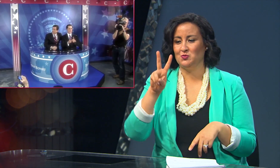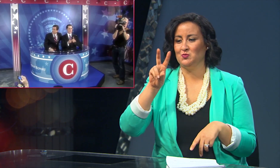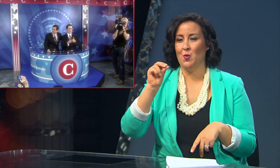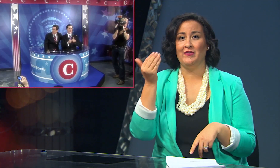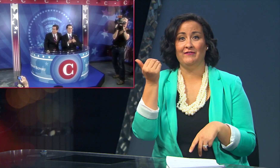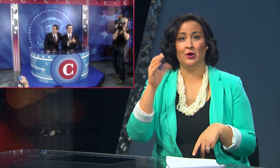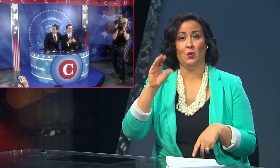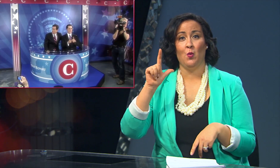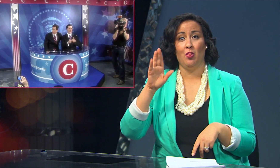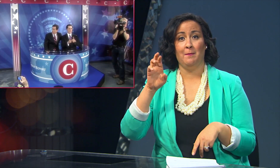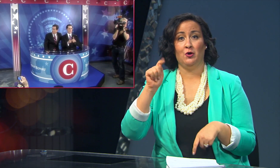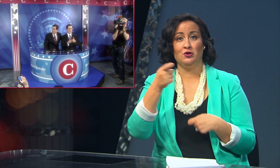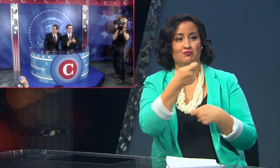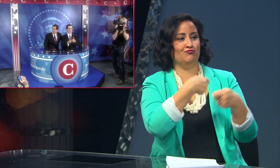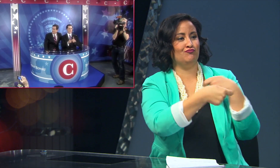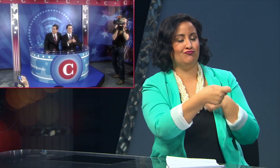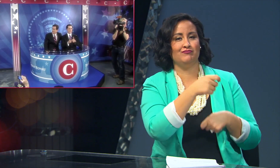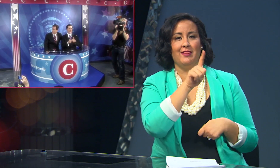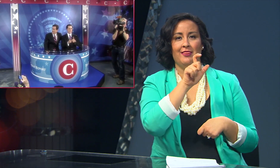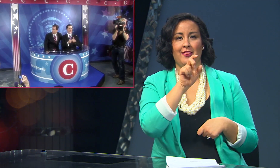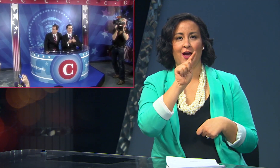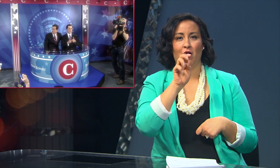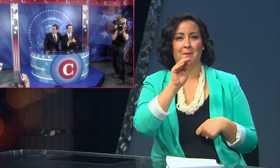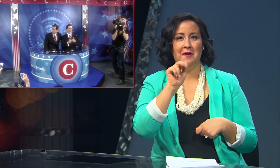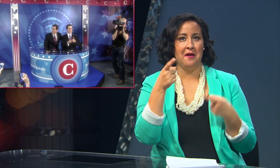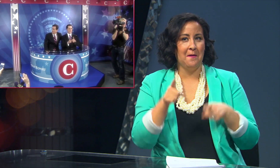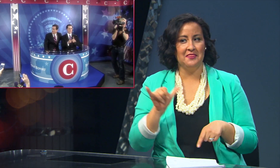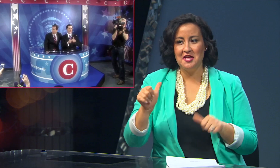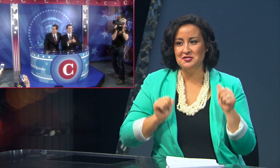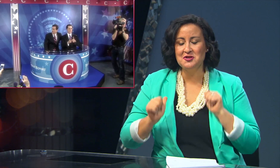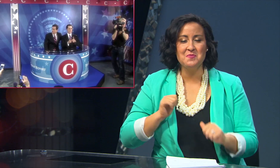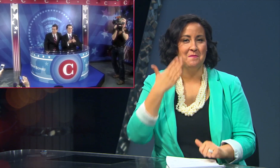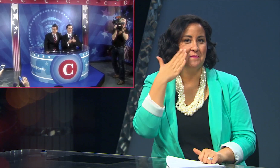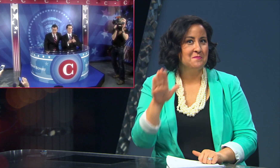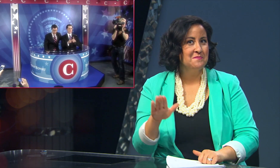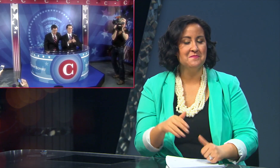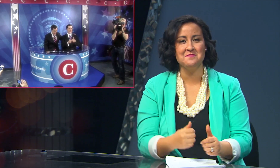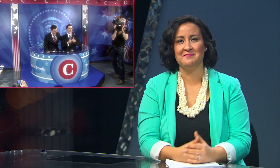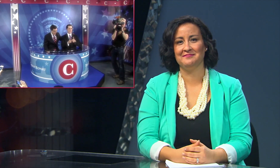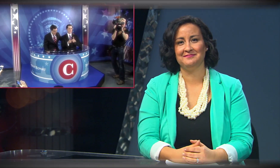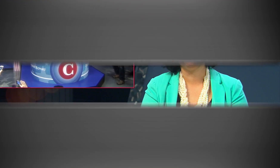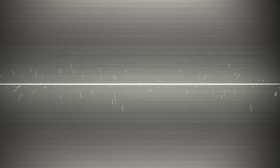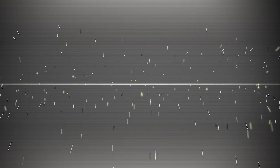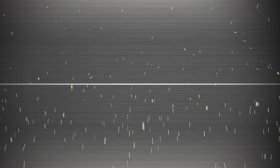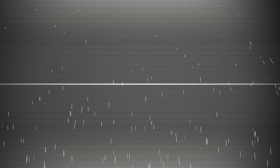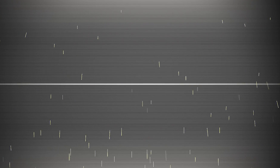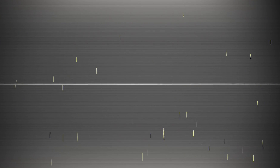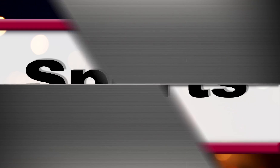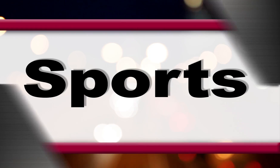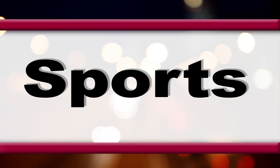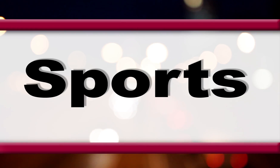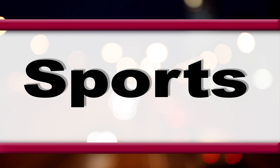AS TO WHAT WILL HAPPEN TO THE COLBERT REPORT WHEN HE REPLACES LETTERMAN IN 2015.